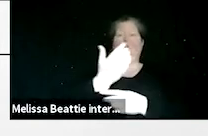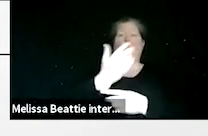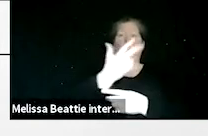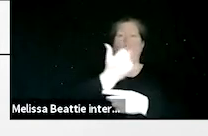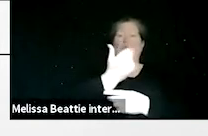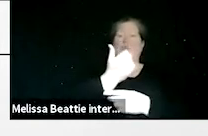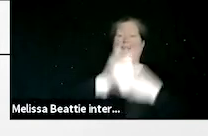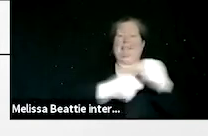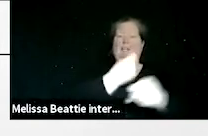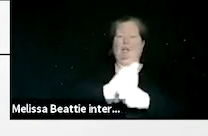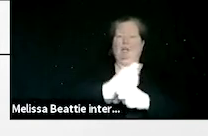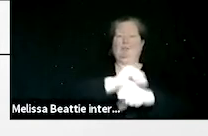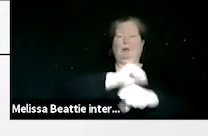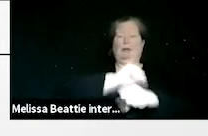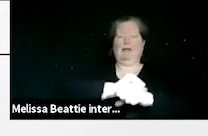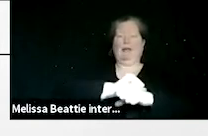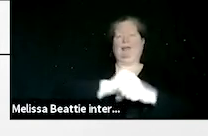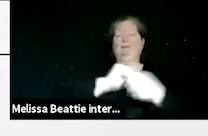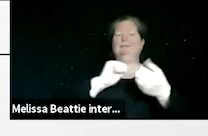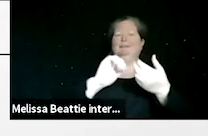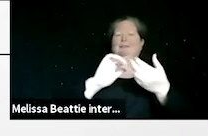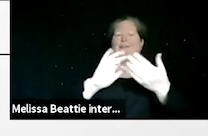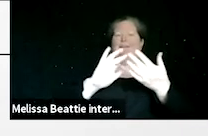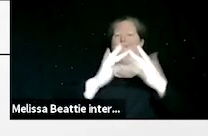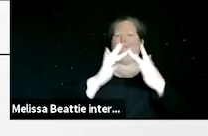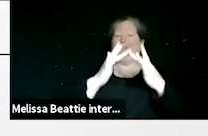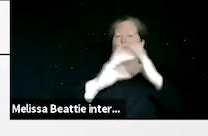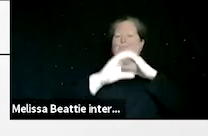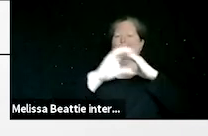and did not really have a good idea of how our people would do, because we hadn't measured it.